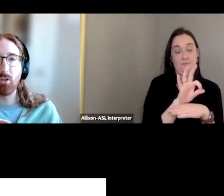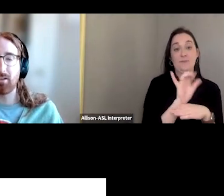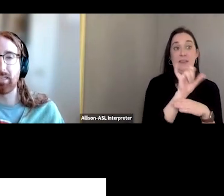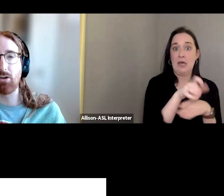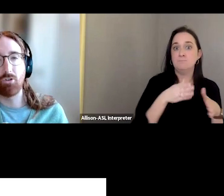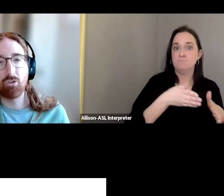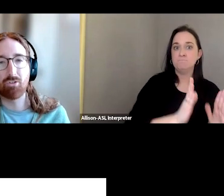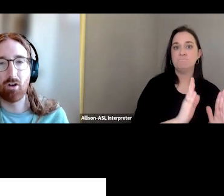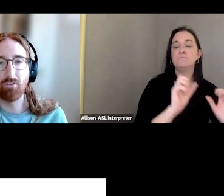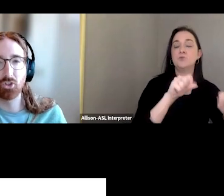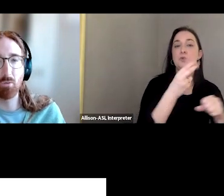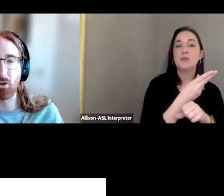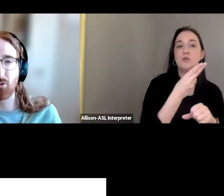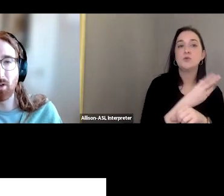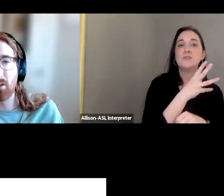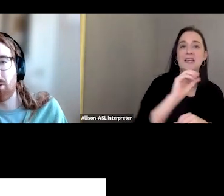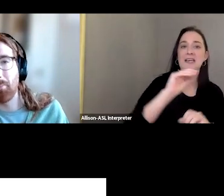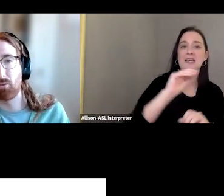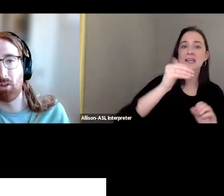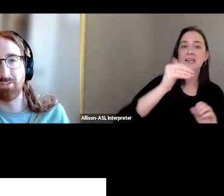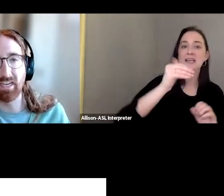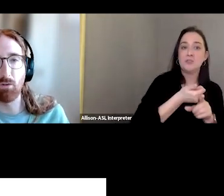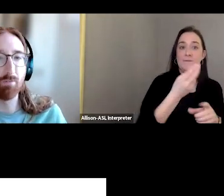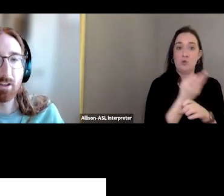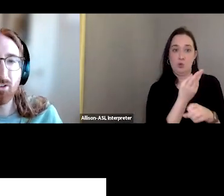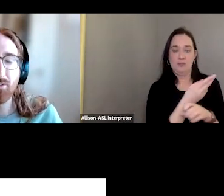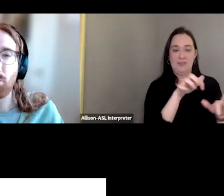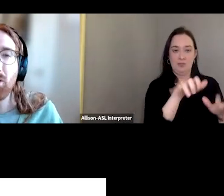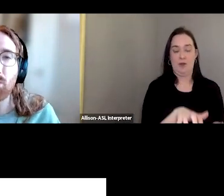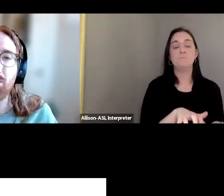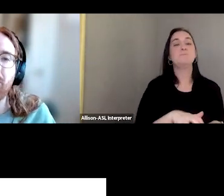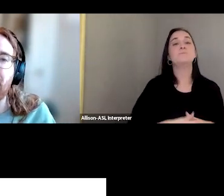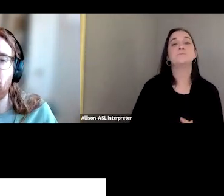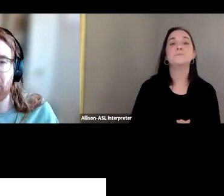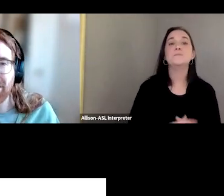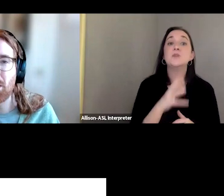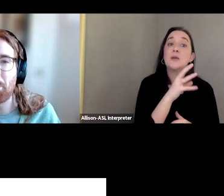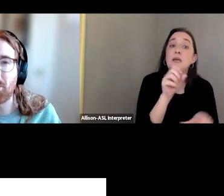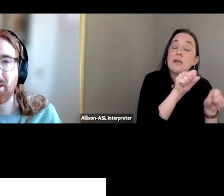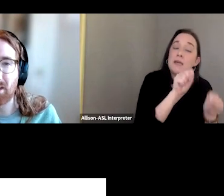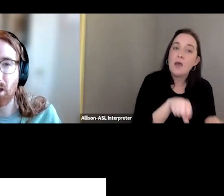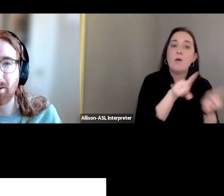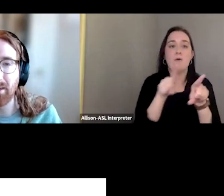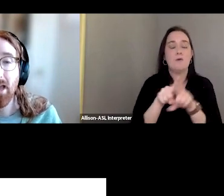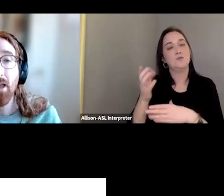feel free to introduce yourself and share where you're joining us from, as well as any reflections and resources as it relates to the presented content.